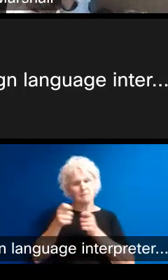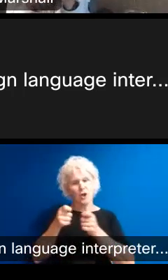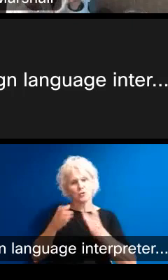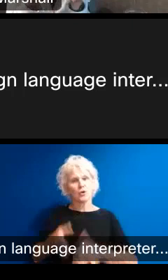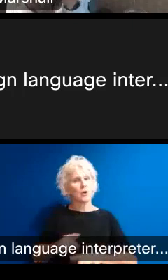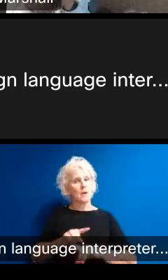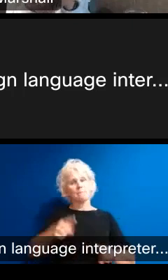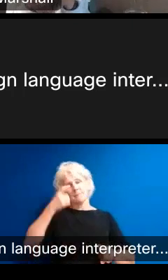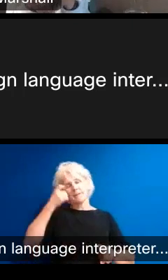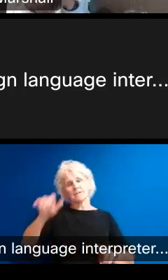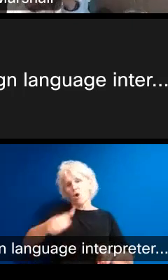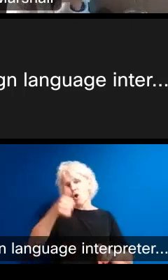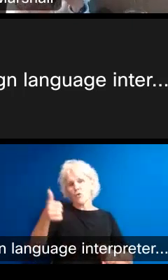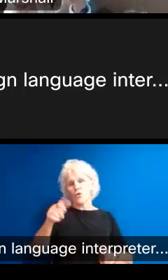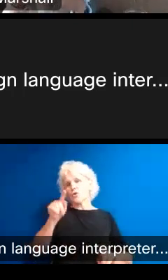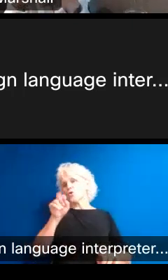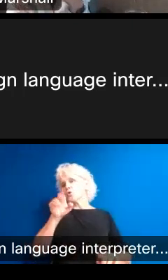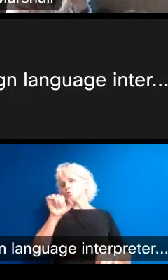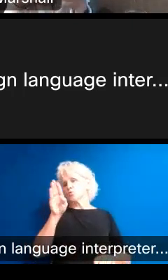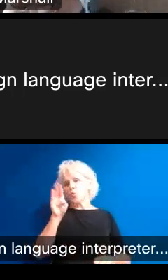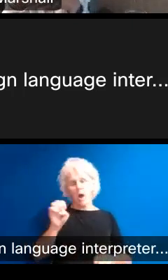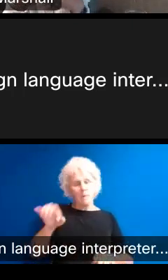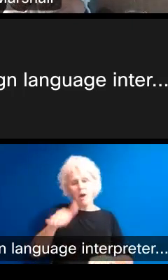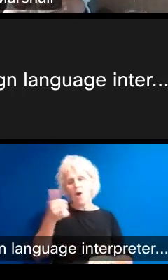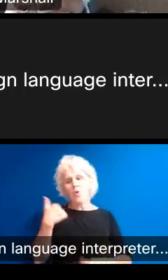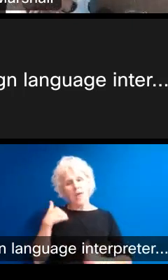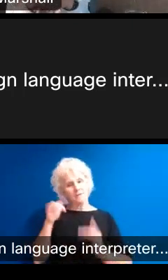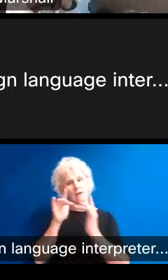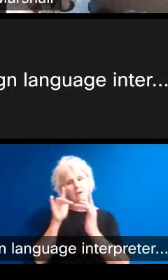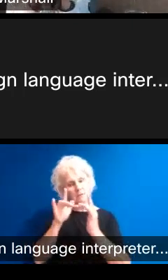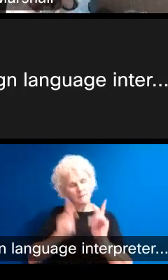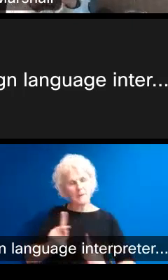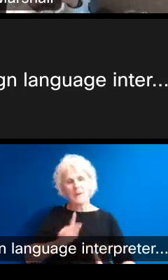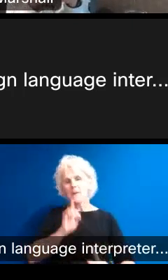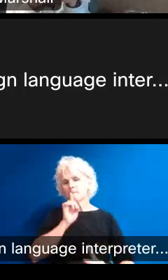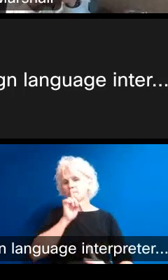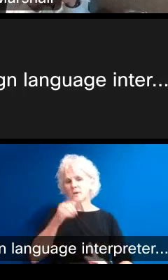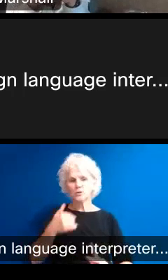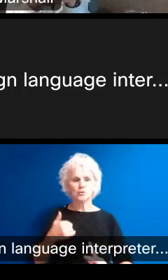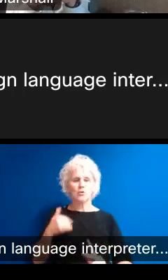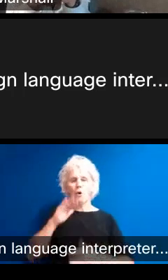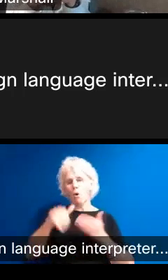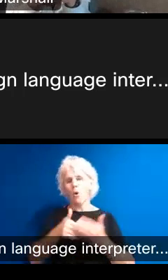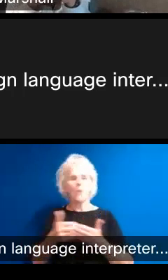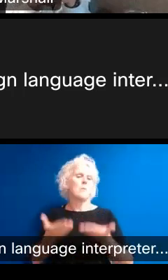MCOs and the contract agencies, please ensure also all those MHCM providers are contacted.